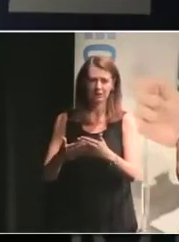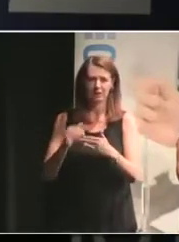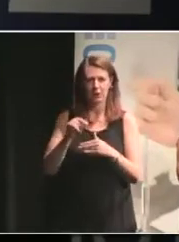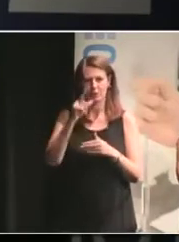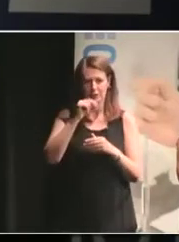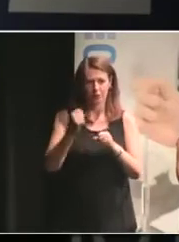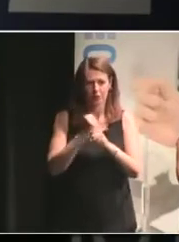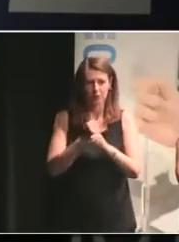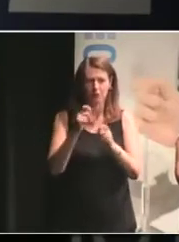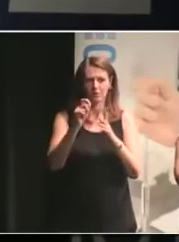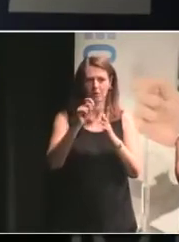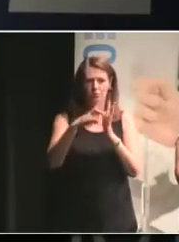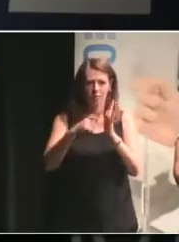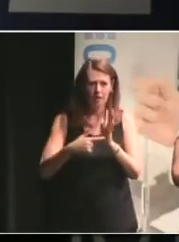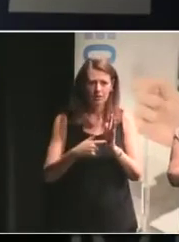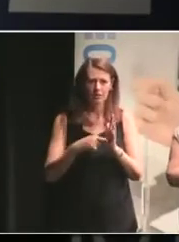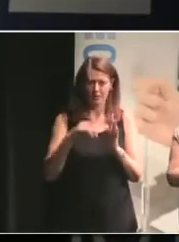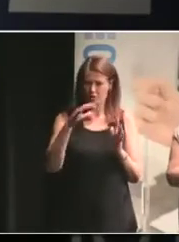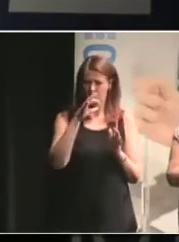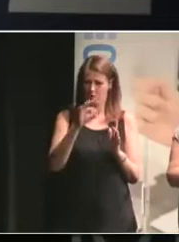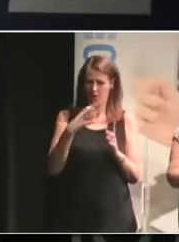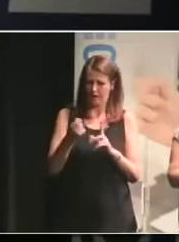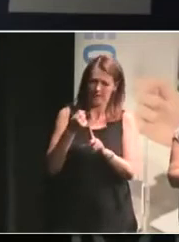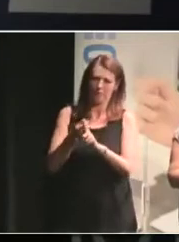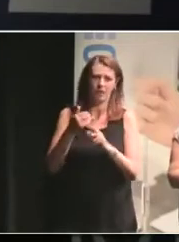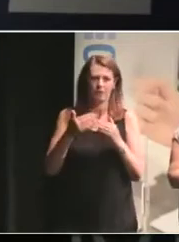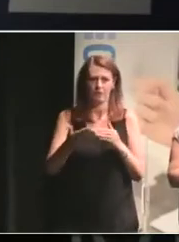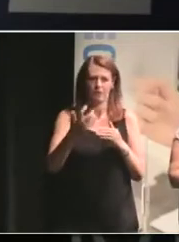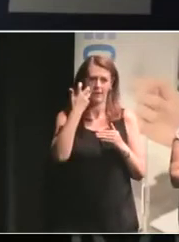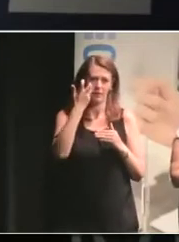materials and products that are not going to have those impacts on the environment or that